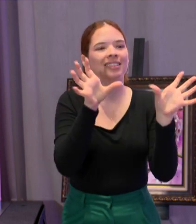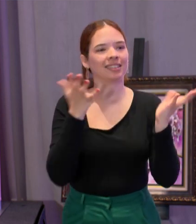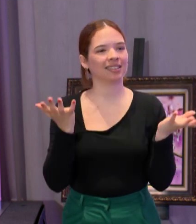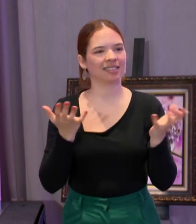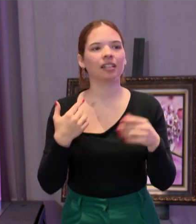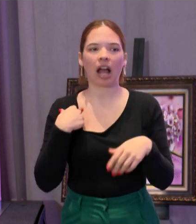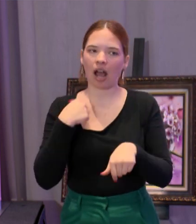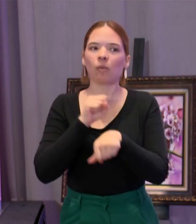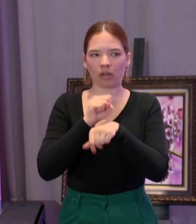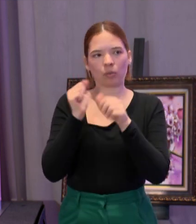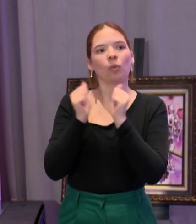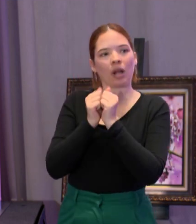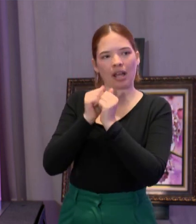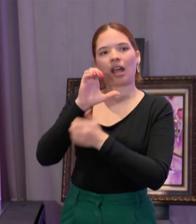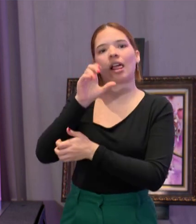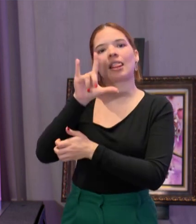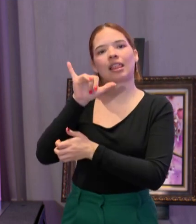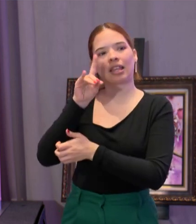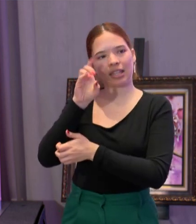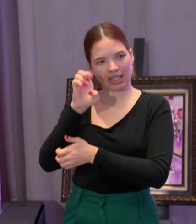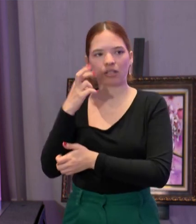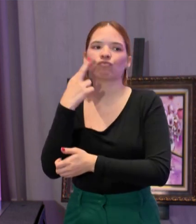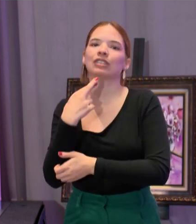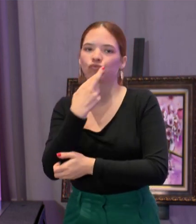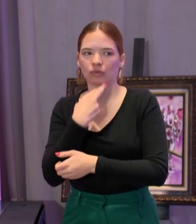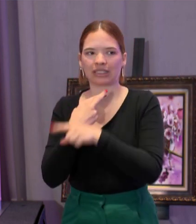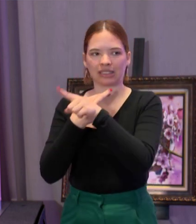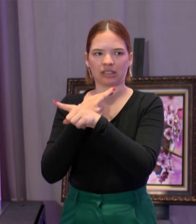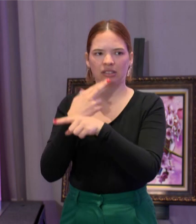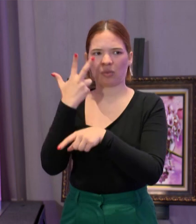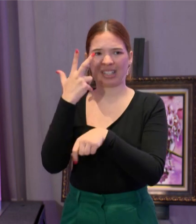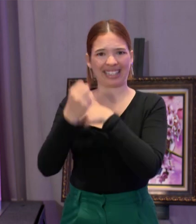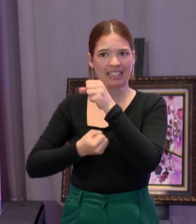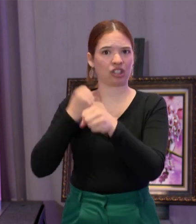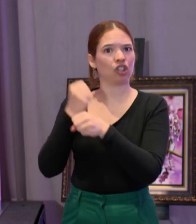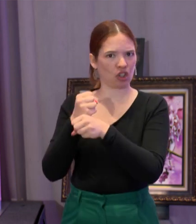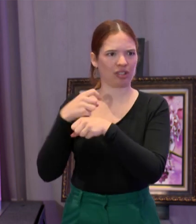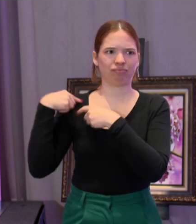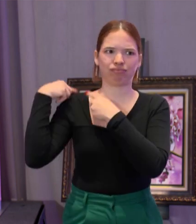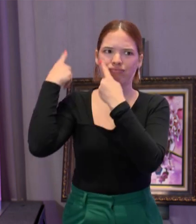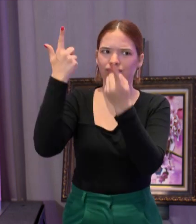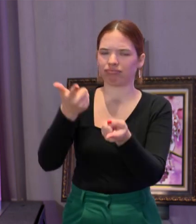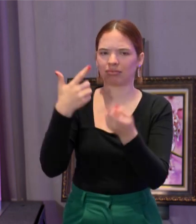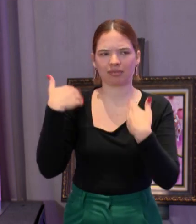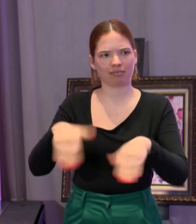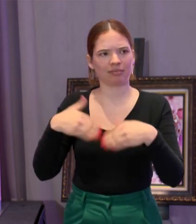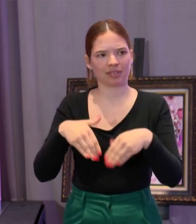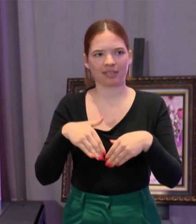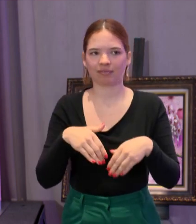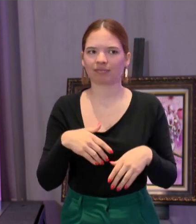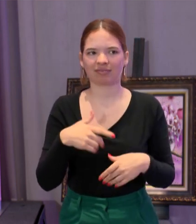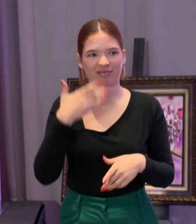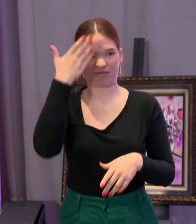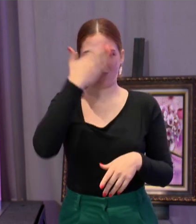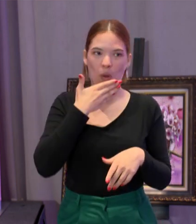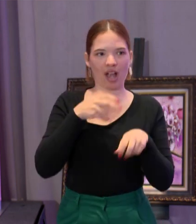NIGHT LIGHT WILL TURN PINK. I'VE OVERSEEN THE GRILL FOR MOST OF THE TIME SO TO SAY I HAVE HAD